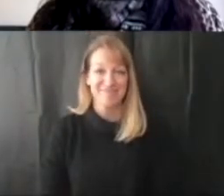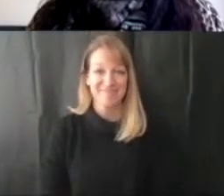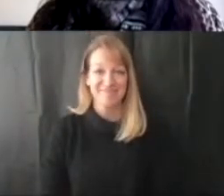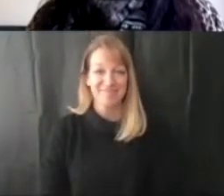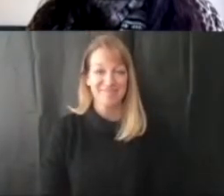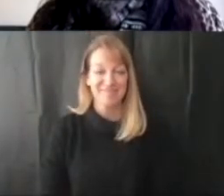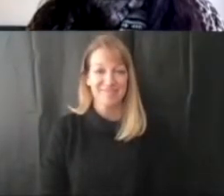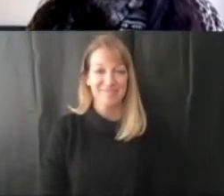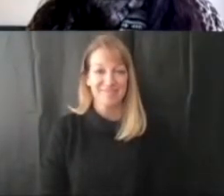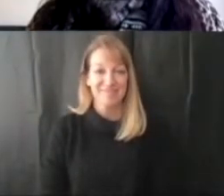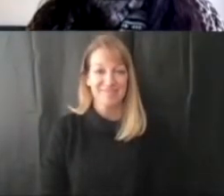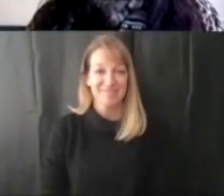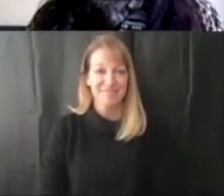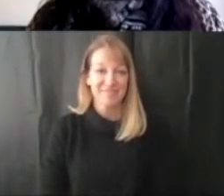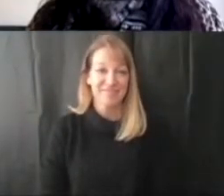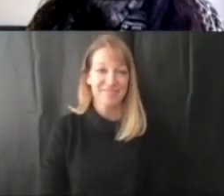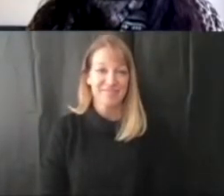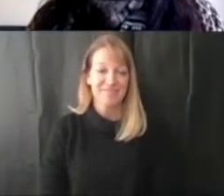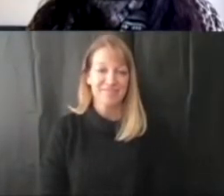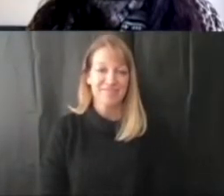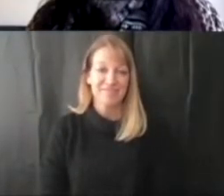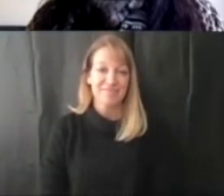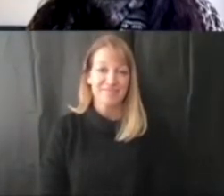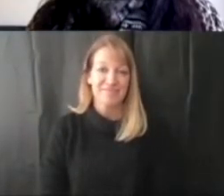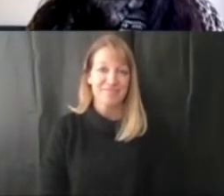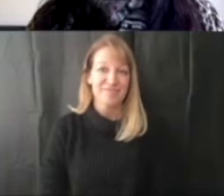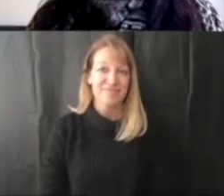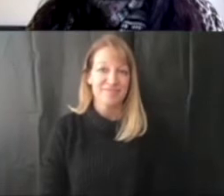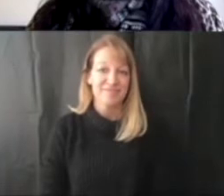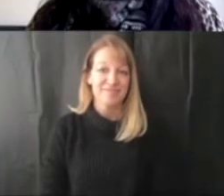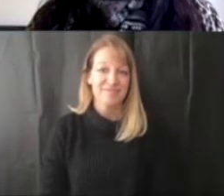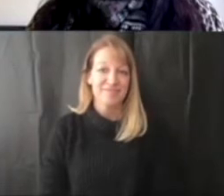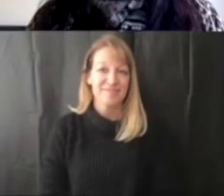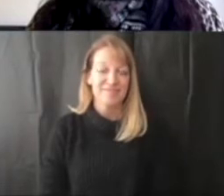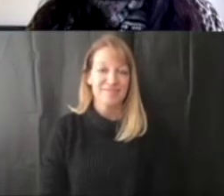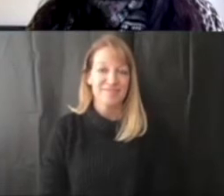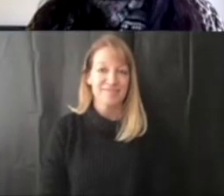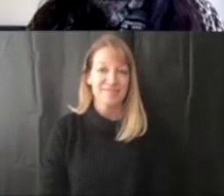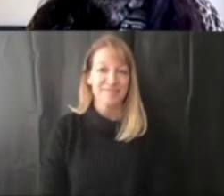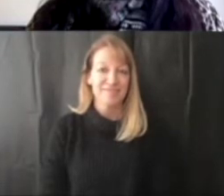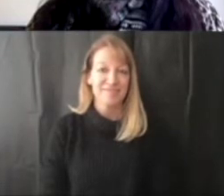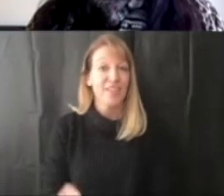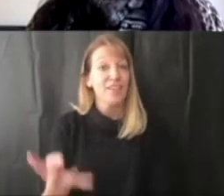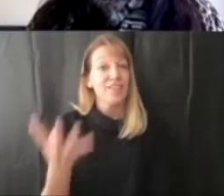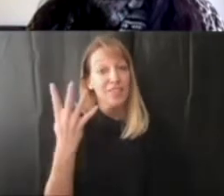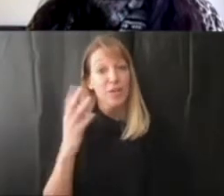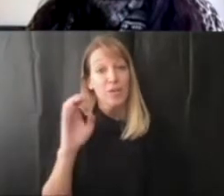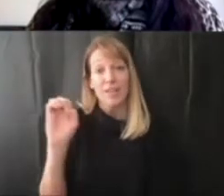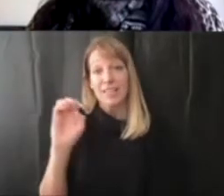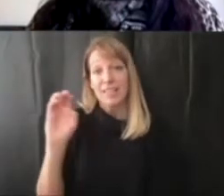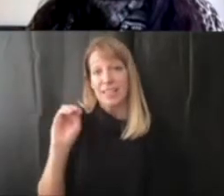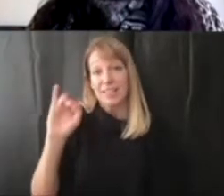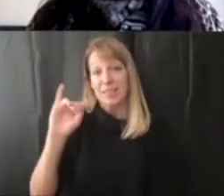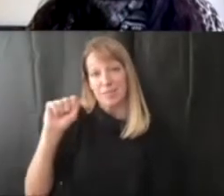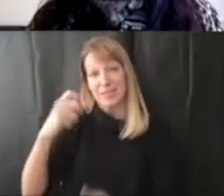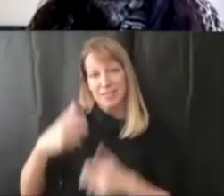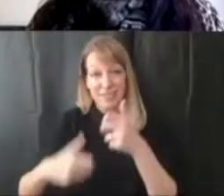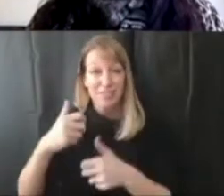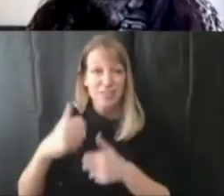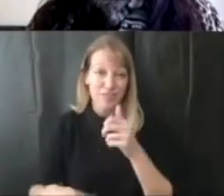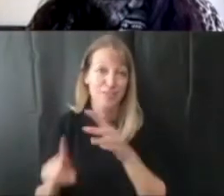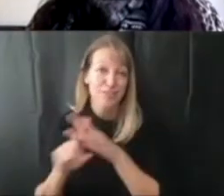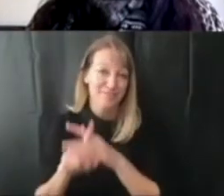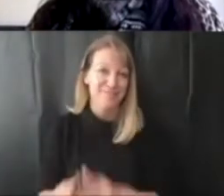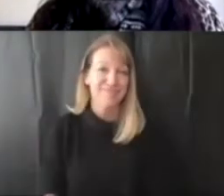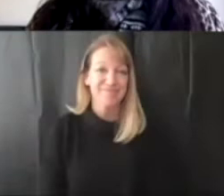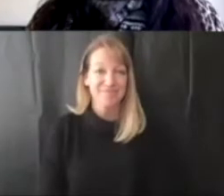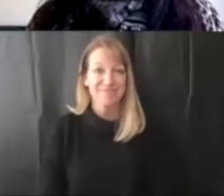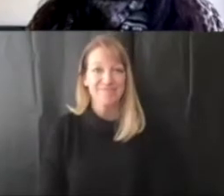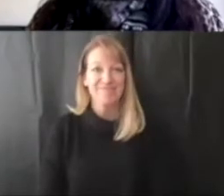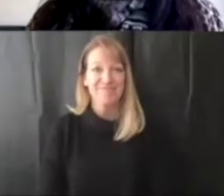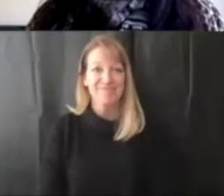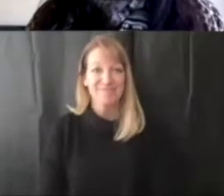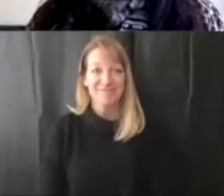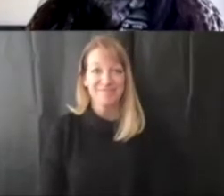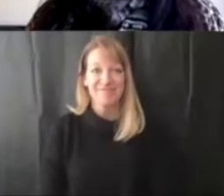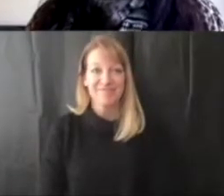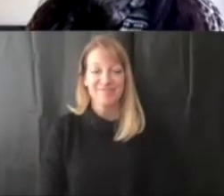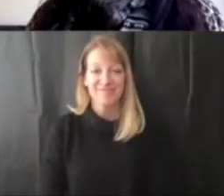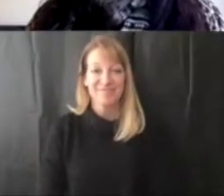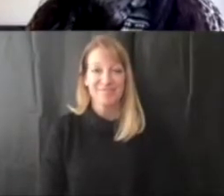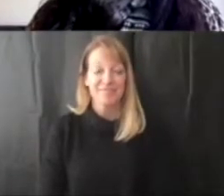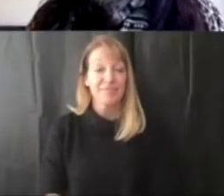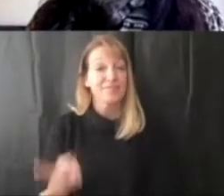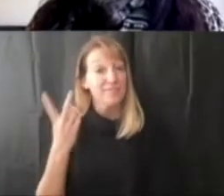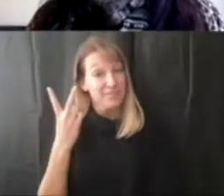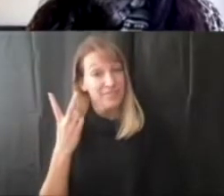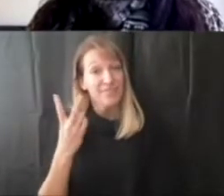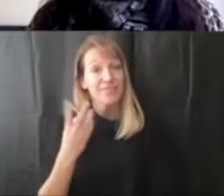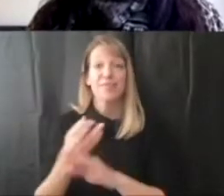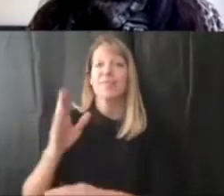five meals delivered four emis issues three strategic plans two after-school programs